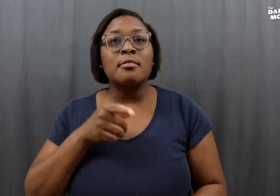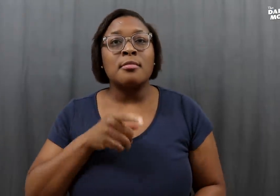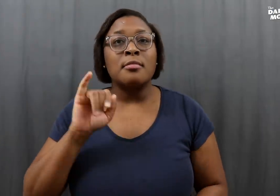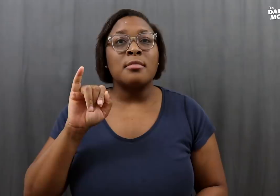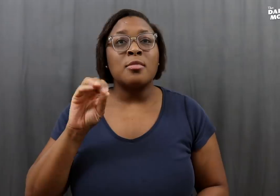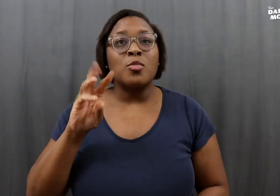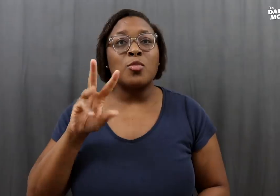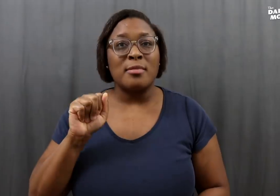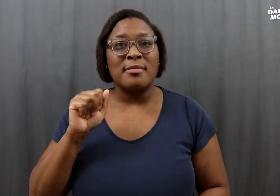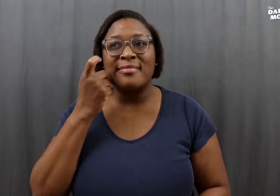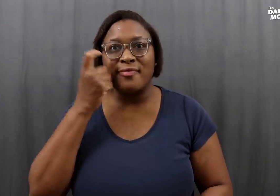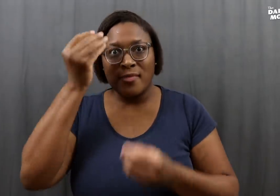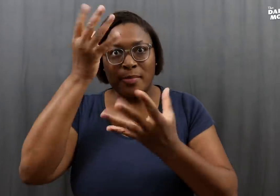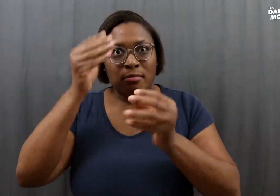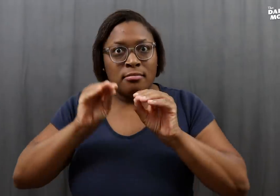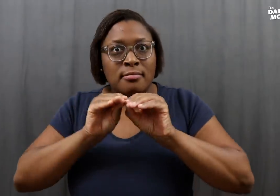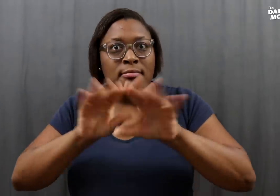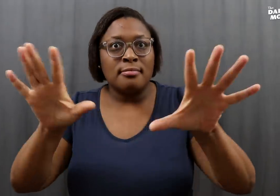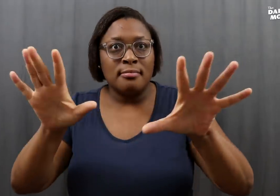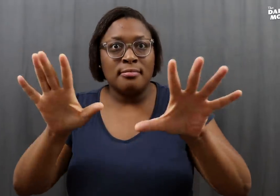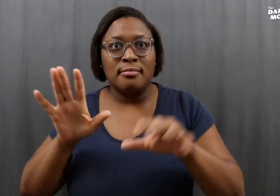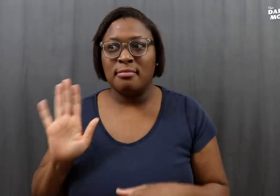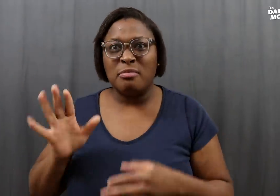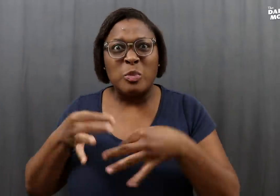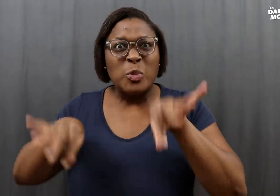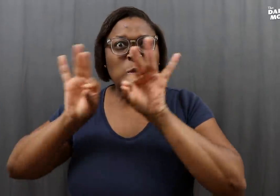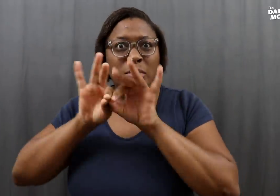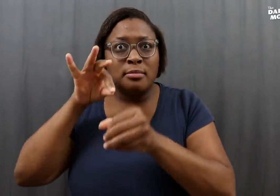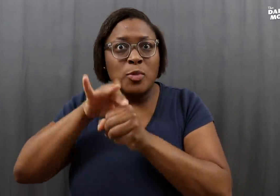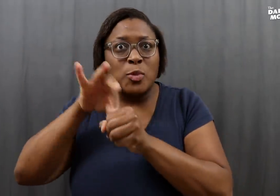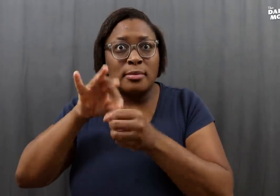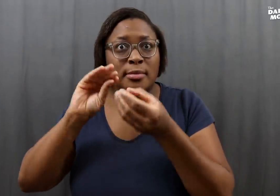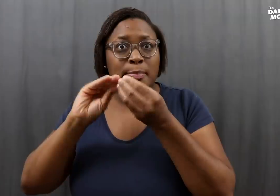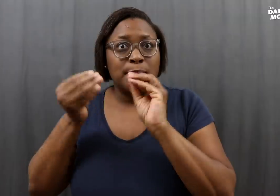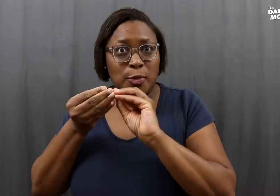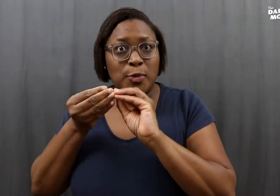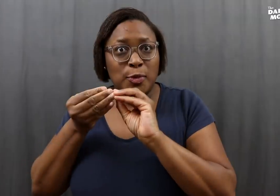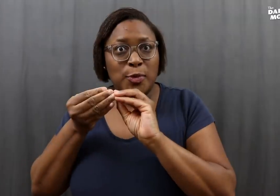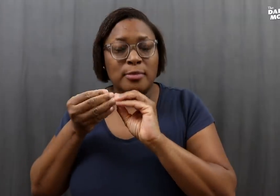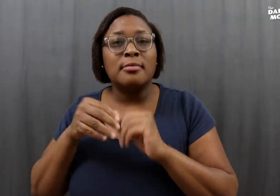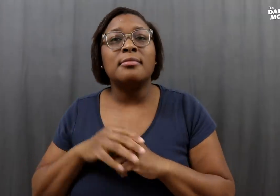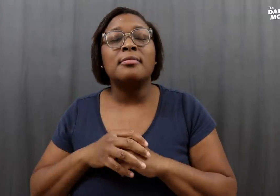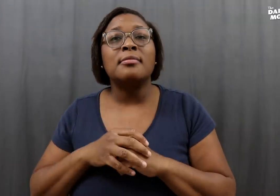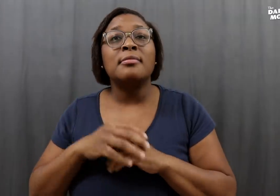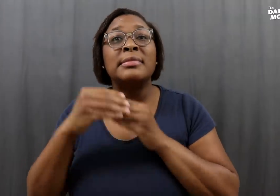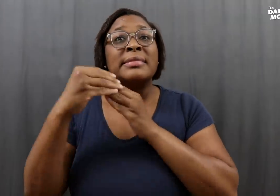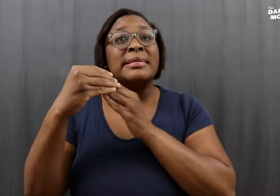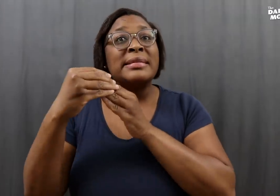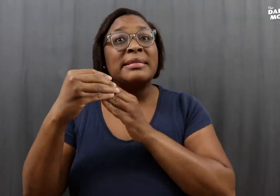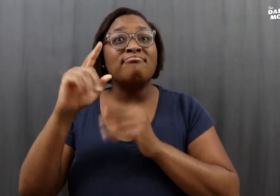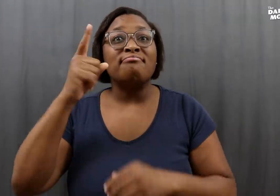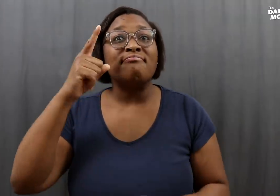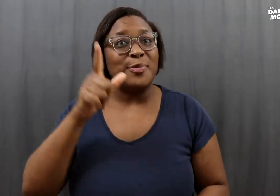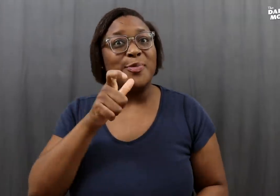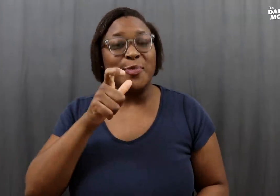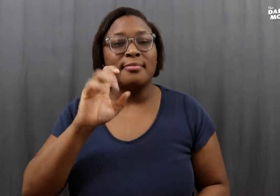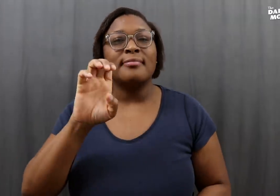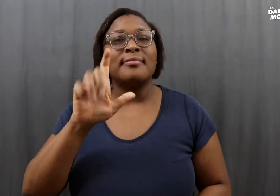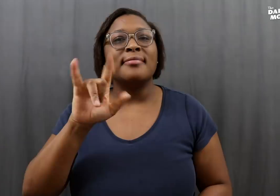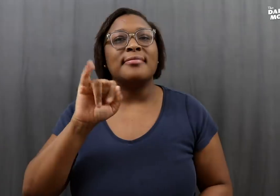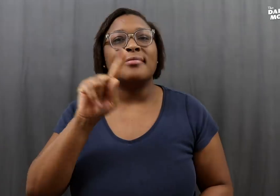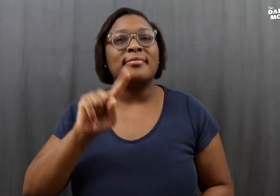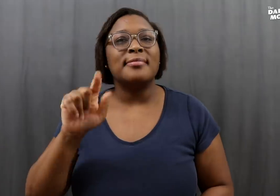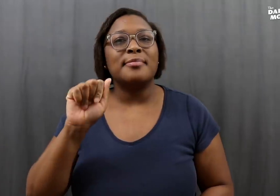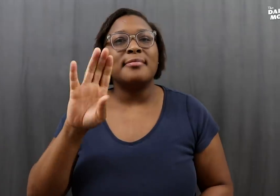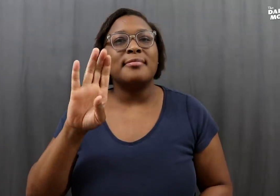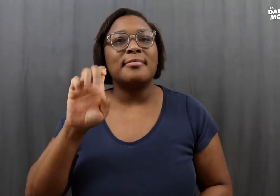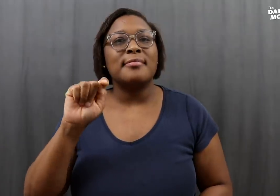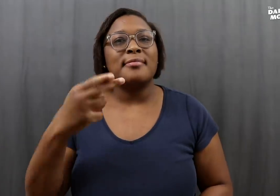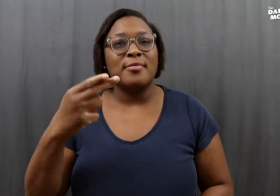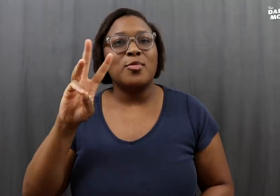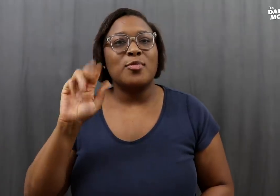Elizabeth Warren placed number one in a key Iowa